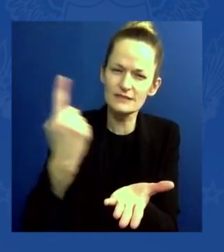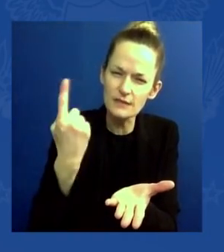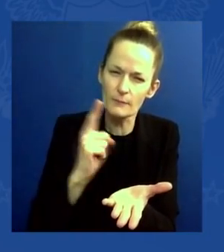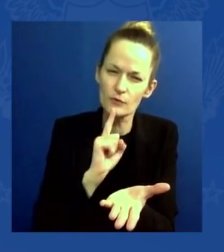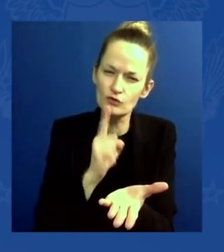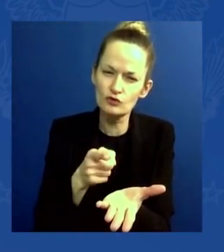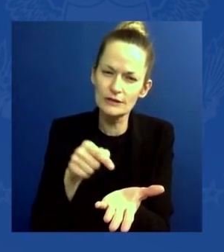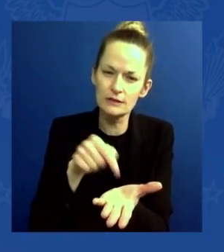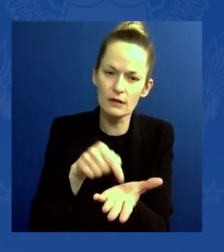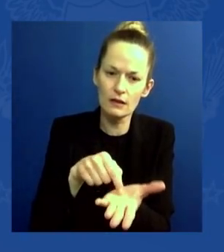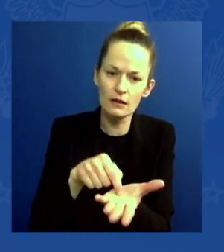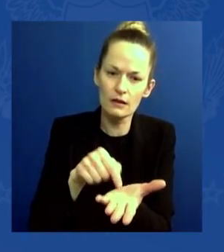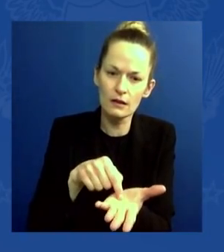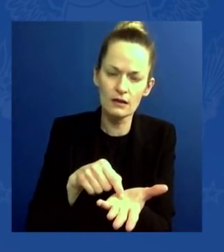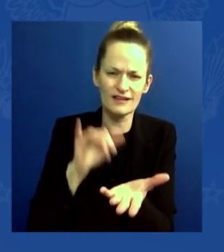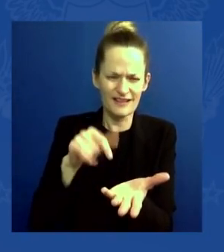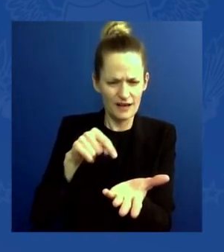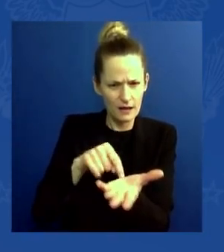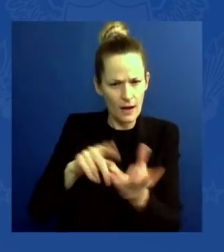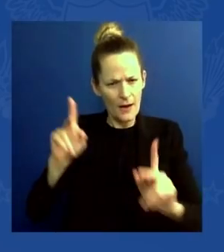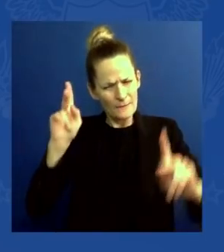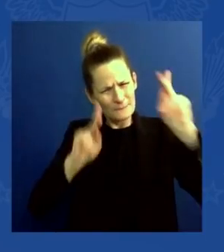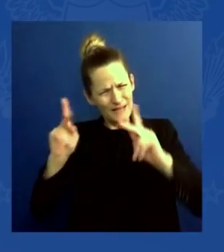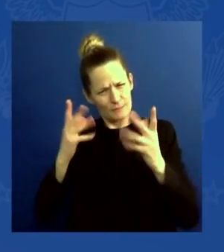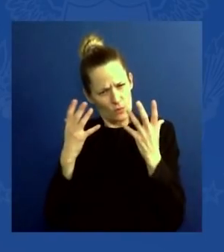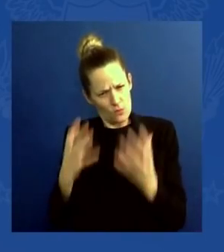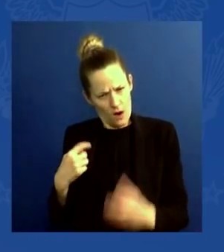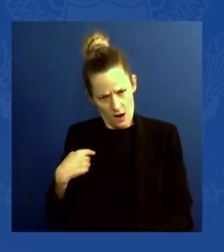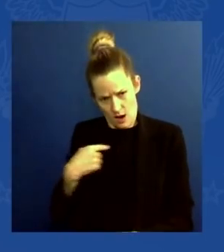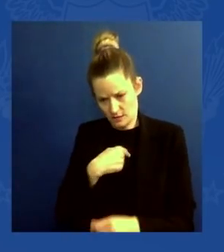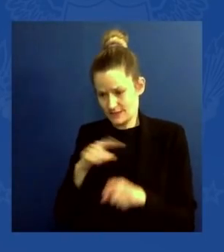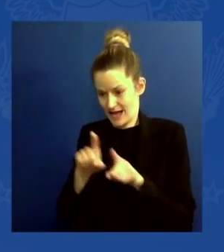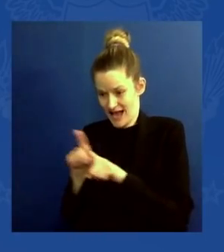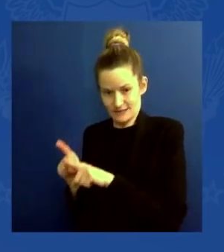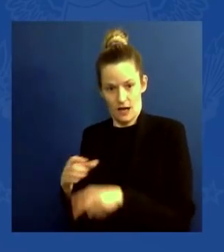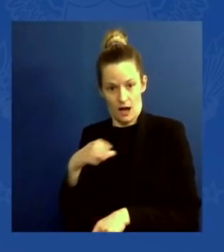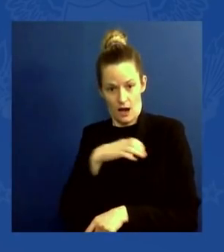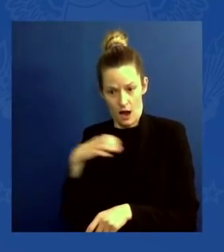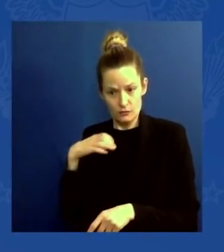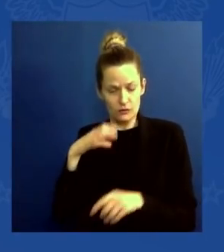Last night, we proved we can. On one big item, we delivered.